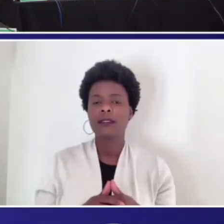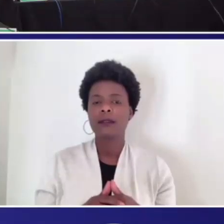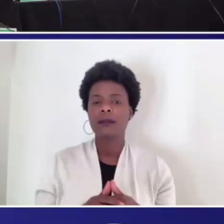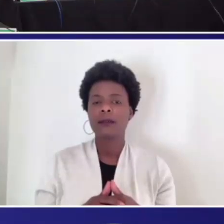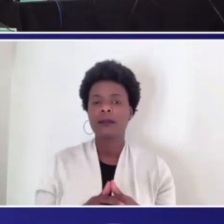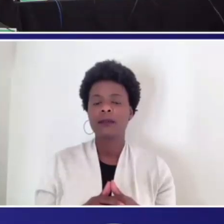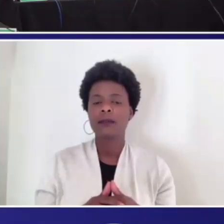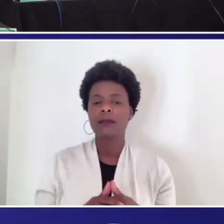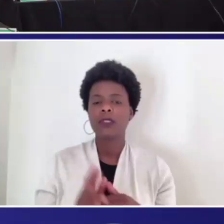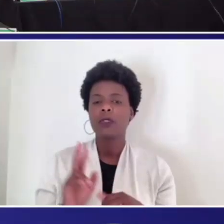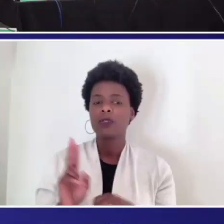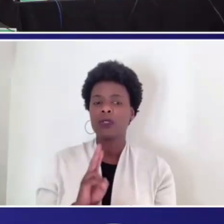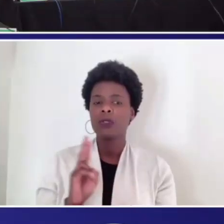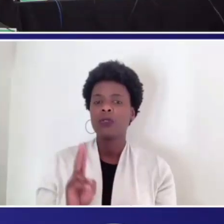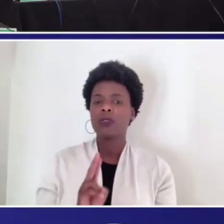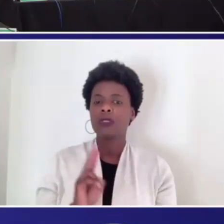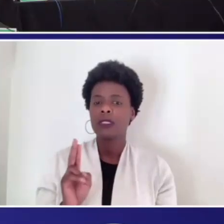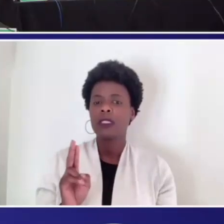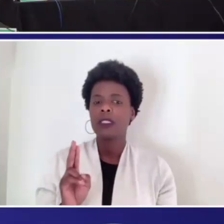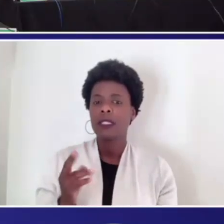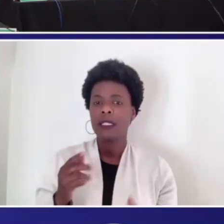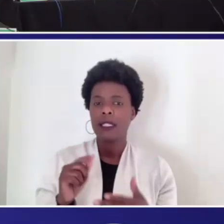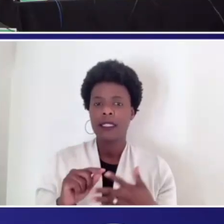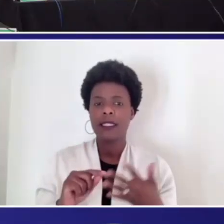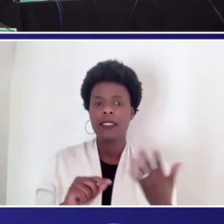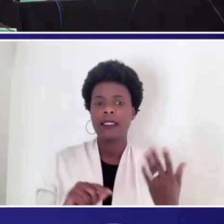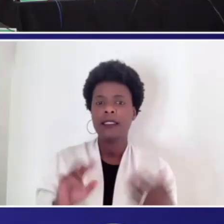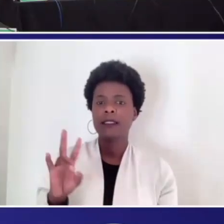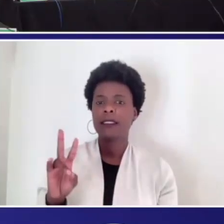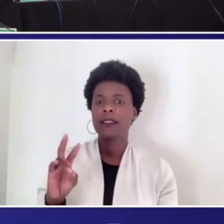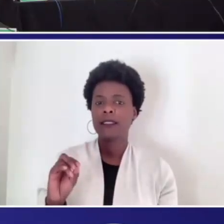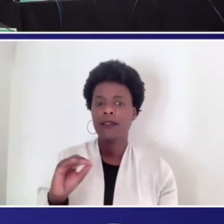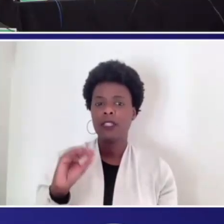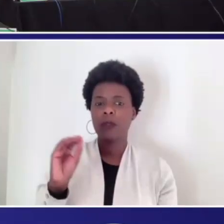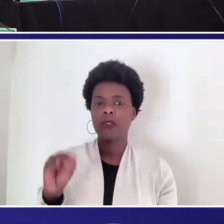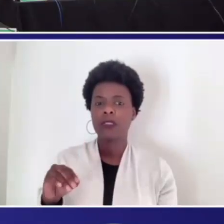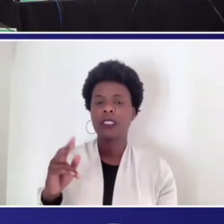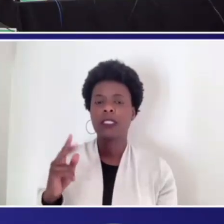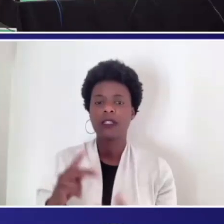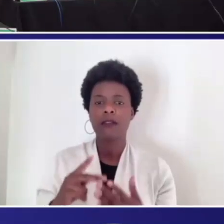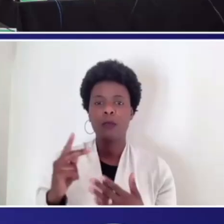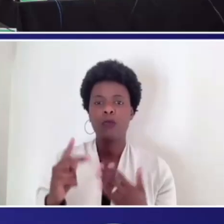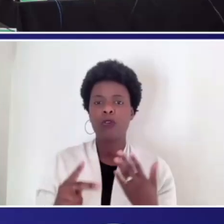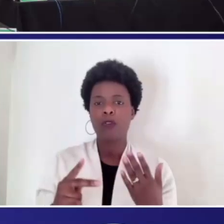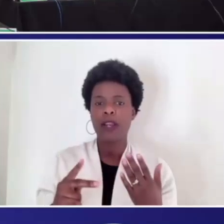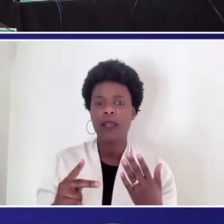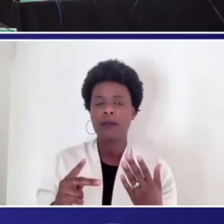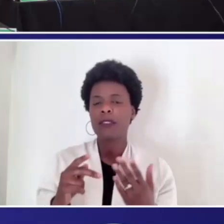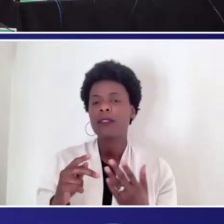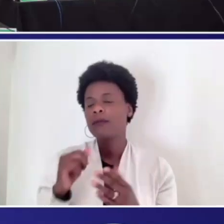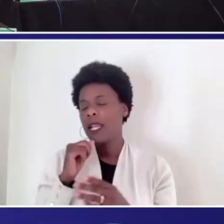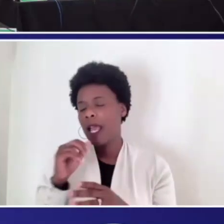approximately 70% of the programs we overlay the 80 hours on it. I understand that, that that knocks up --